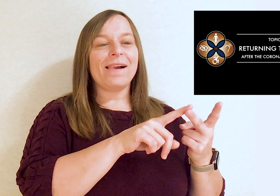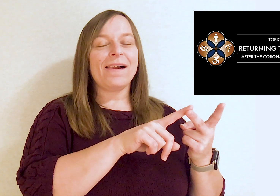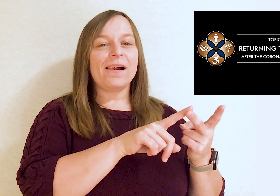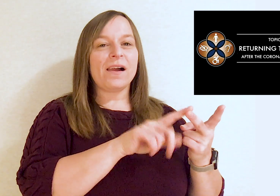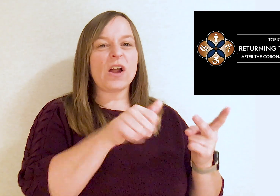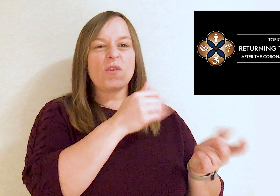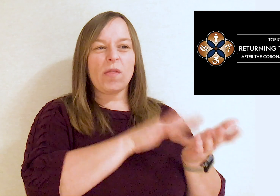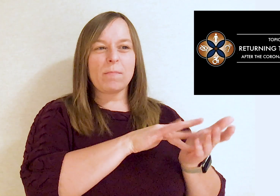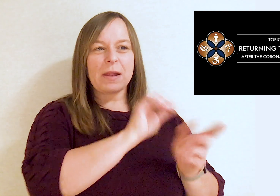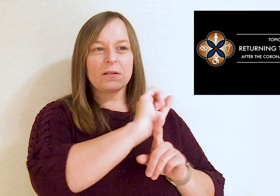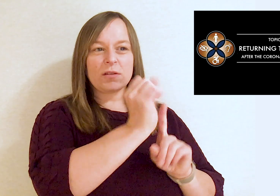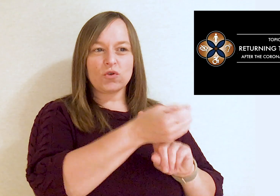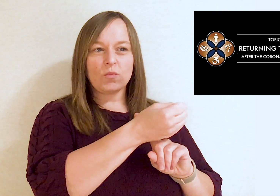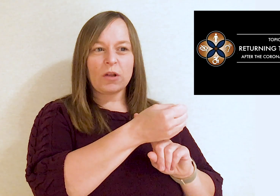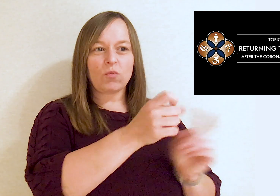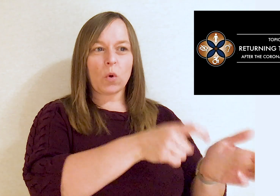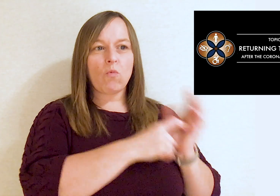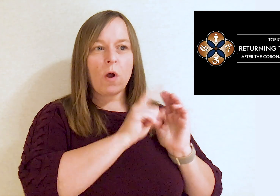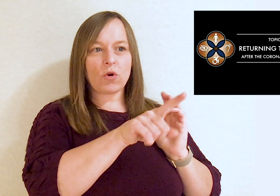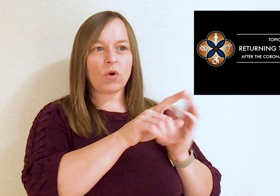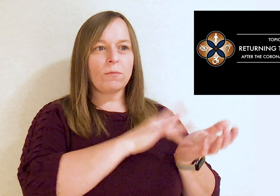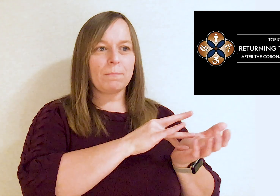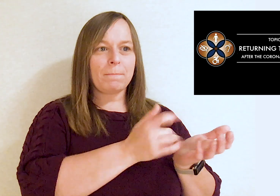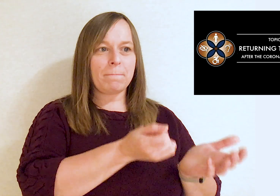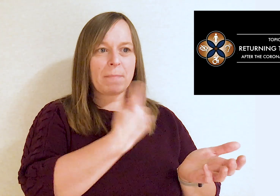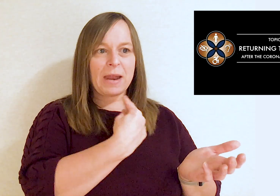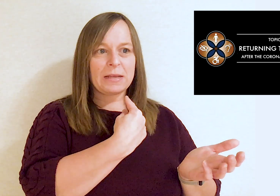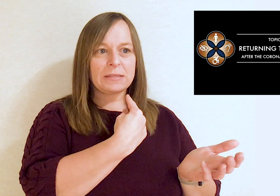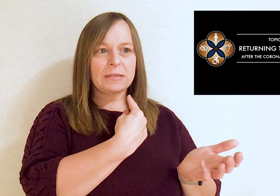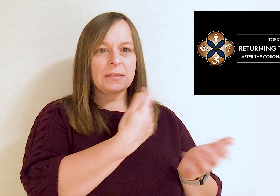had another medical condition to require her to take a medicine in order to be